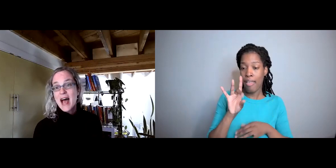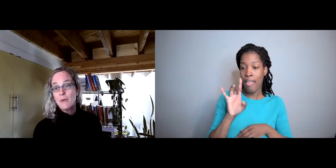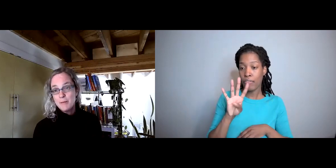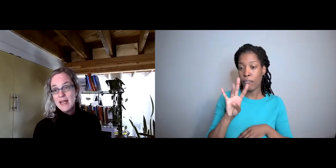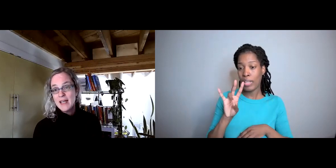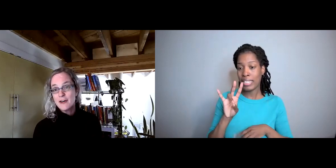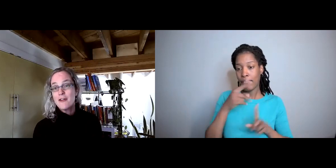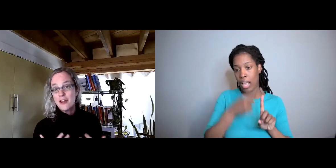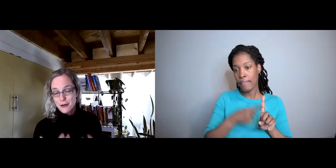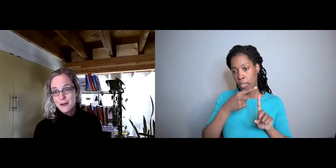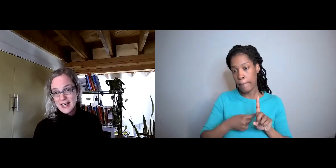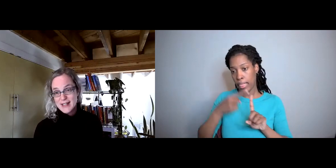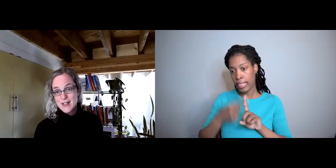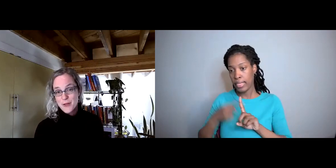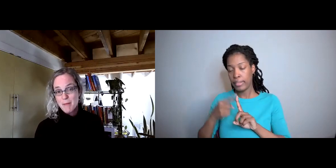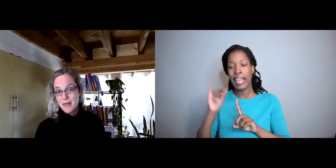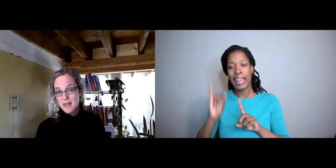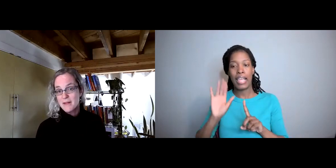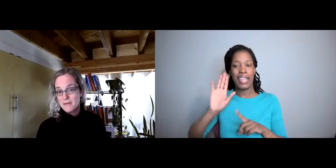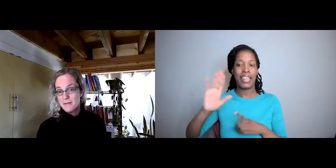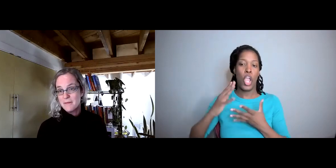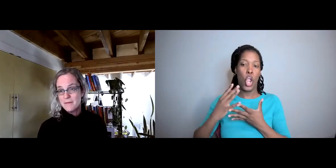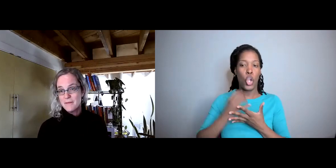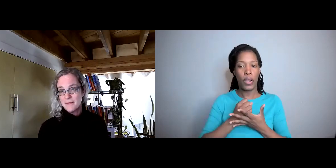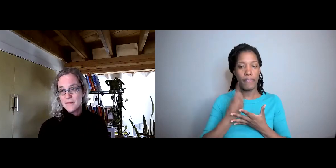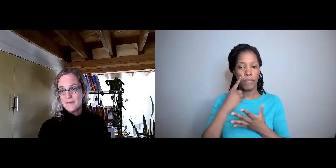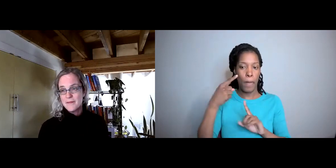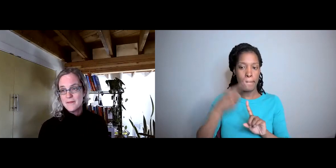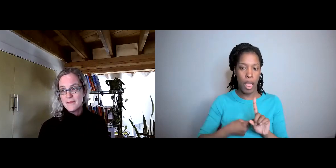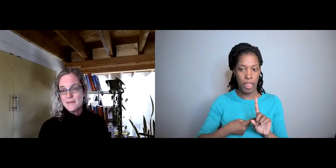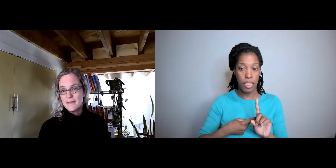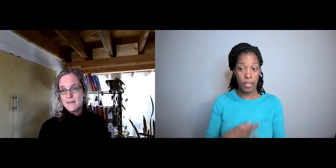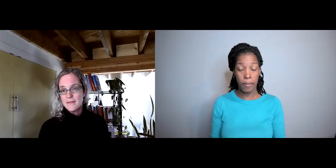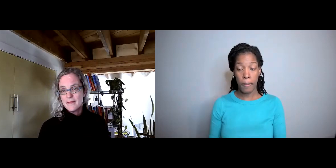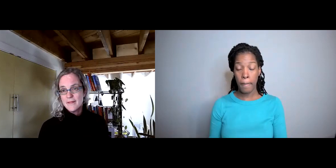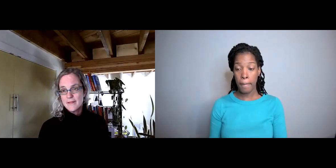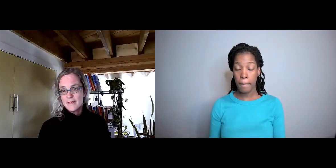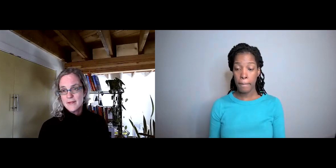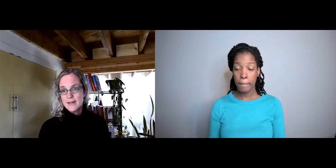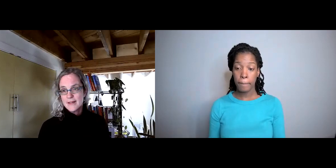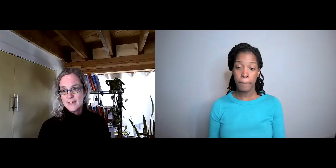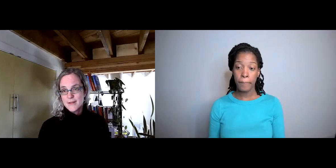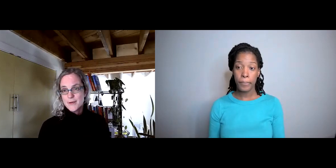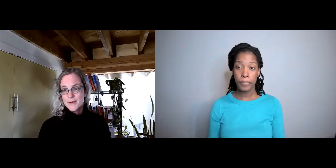That would be the earnings for the month.